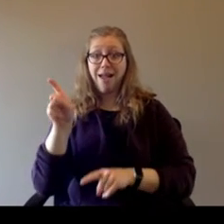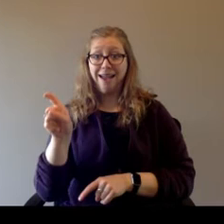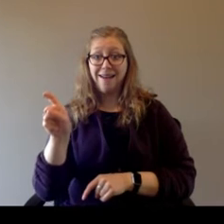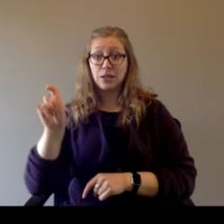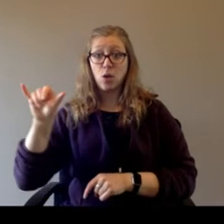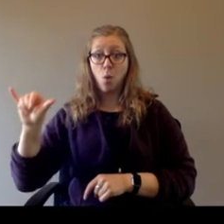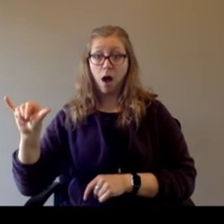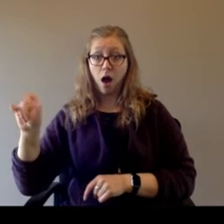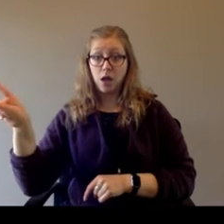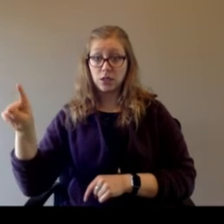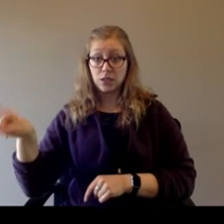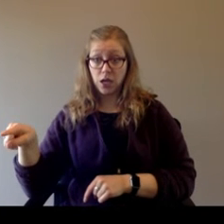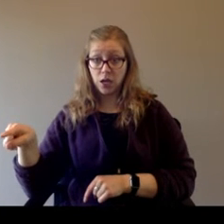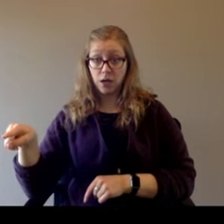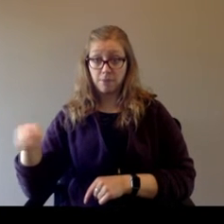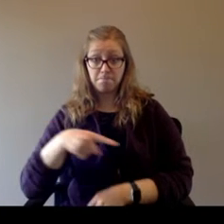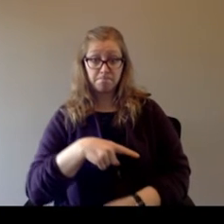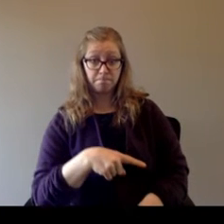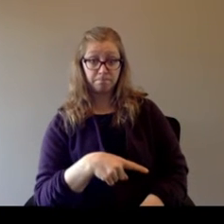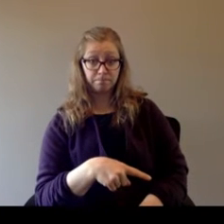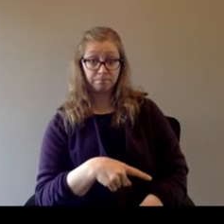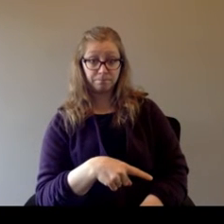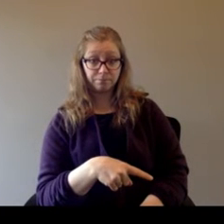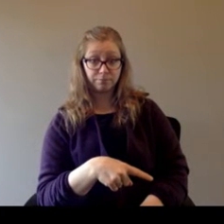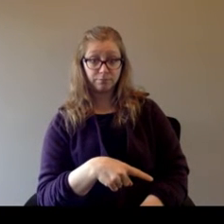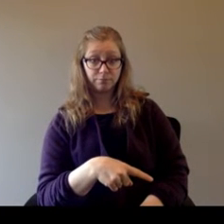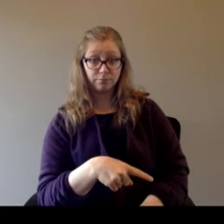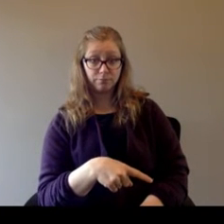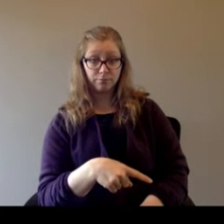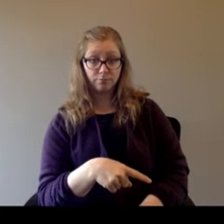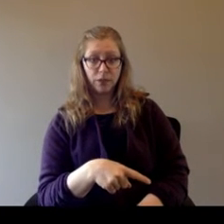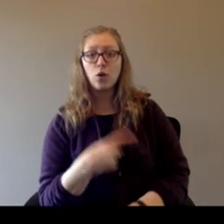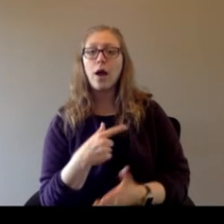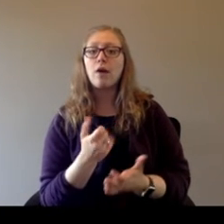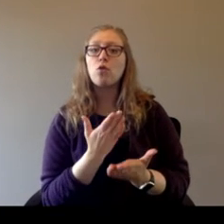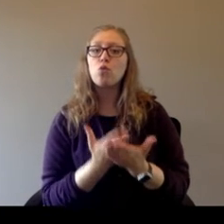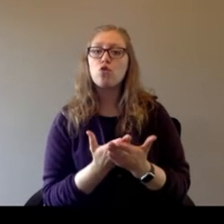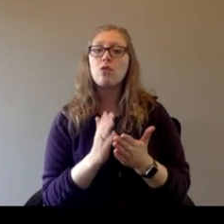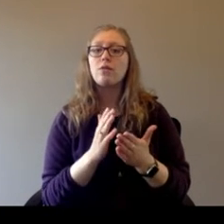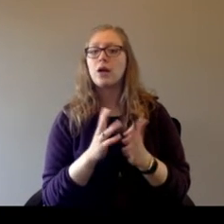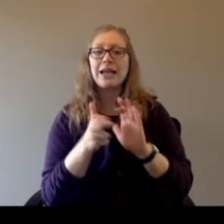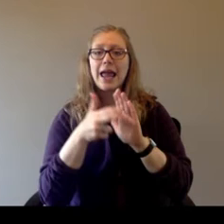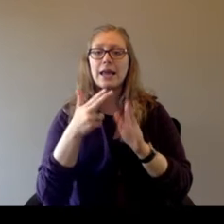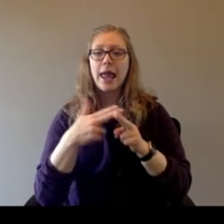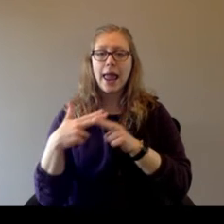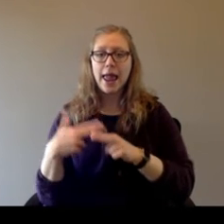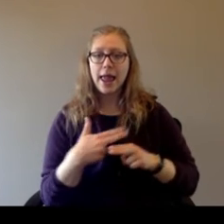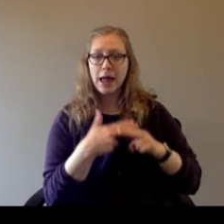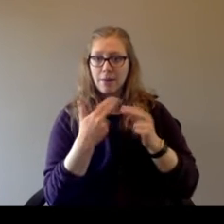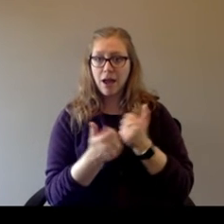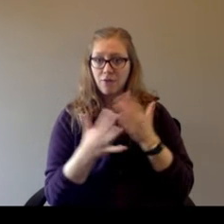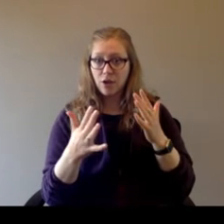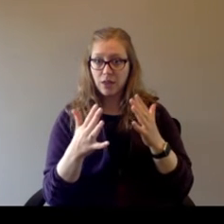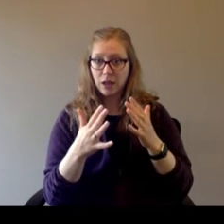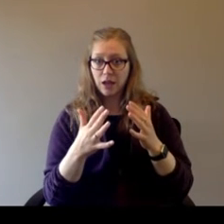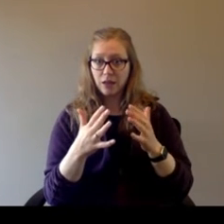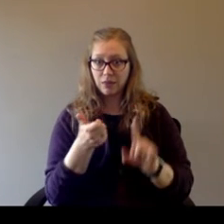Well the easiest part is the angles, because we are careful about how we name the order when we're talking about congruent.